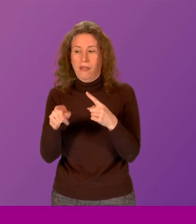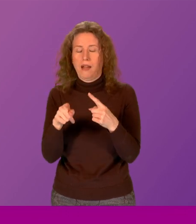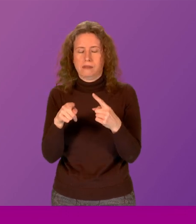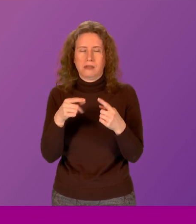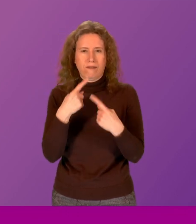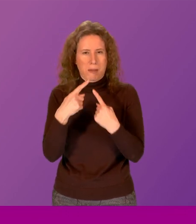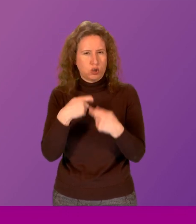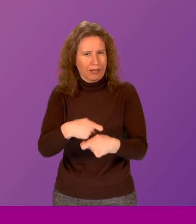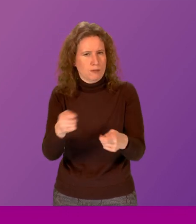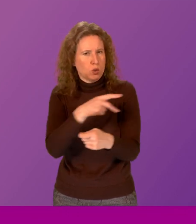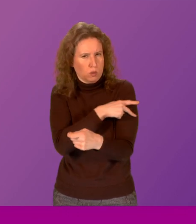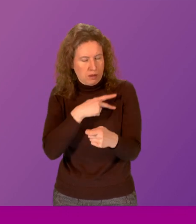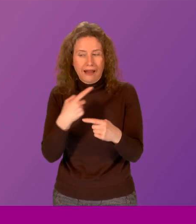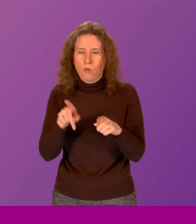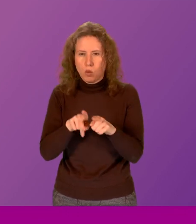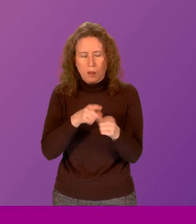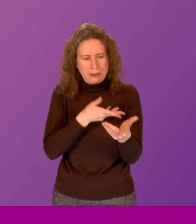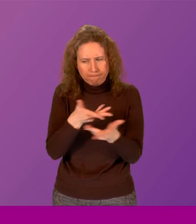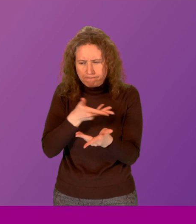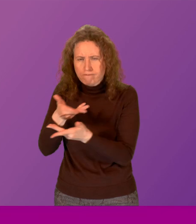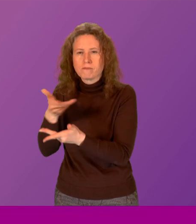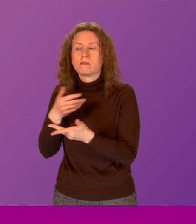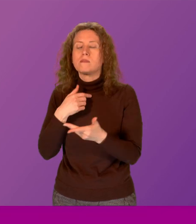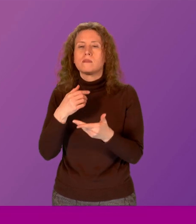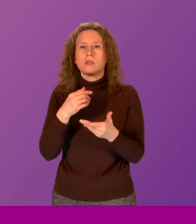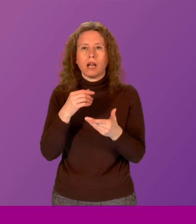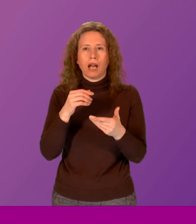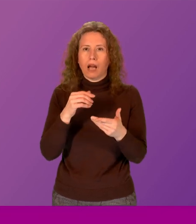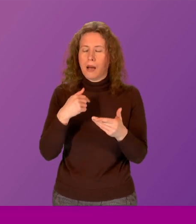to minimising the time that individuals who are affected by redundancy are out of work.